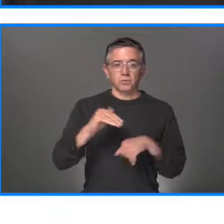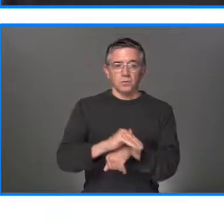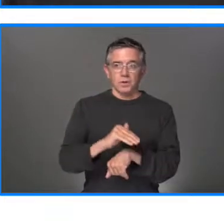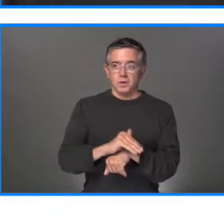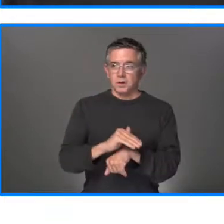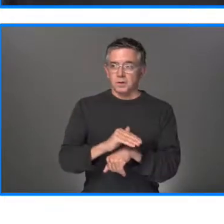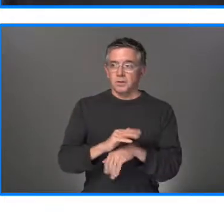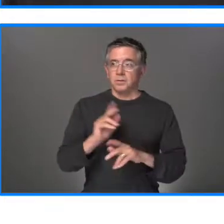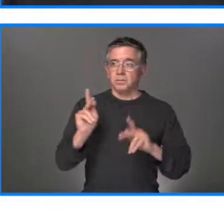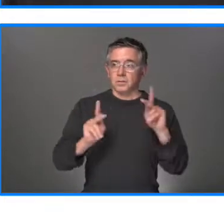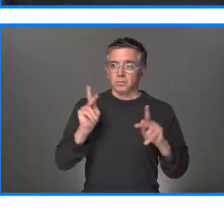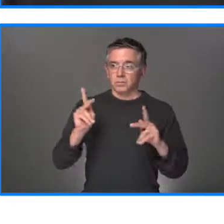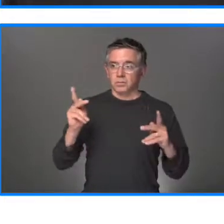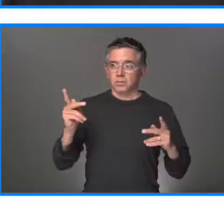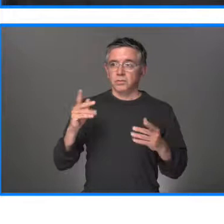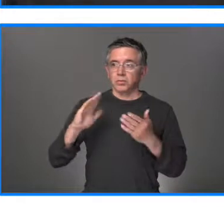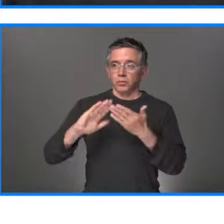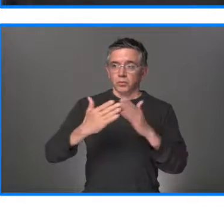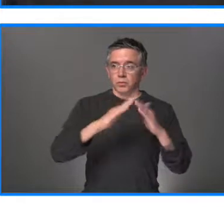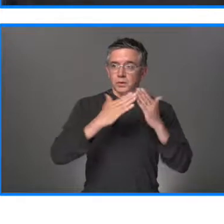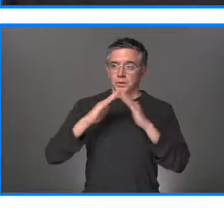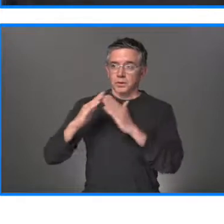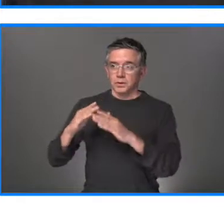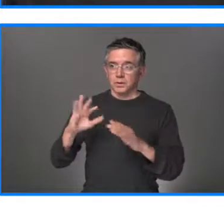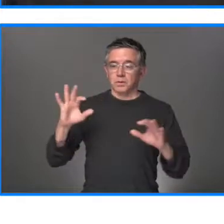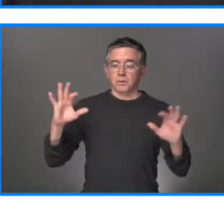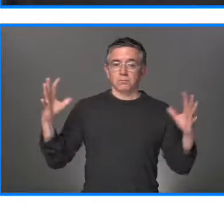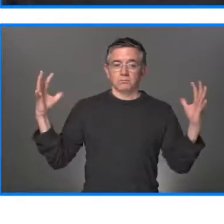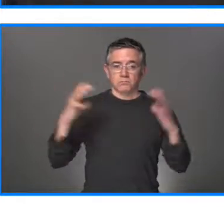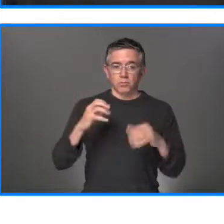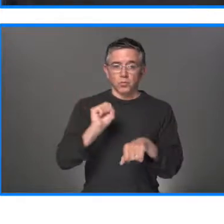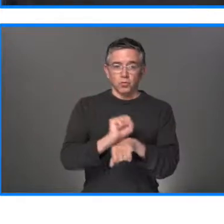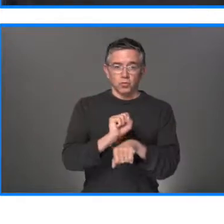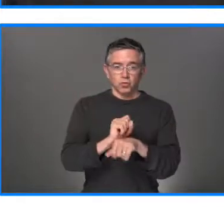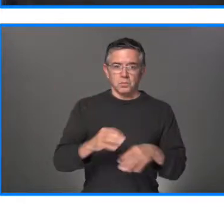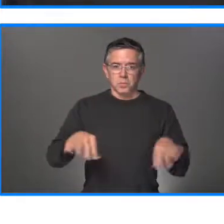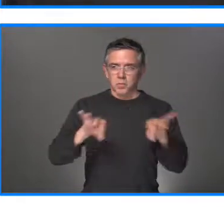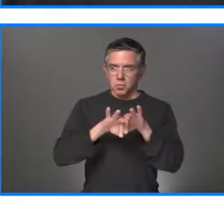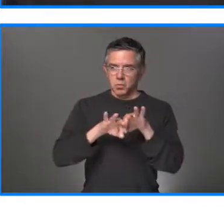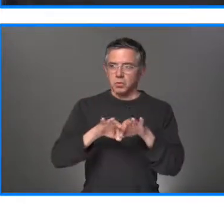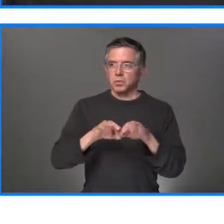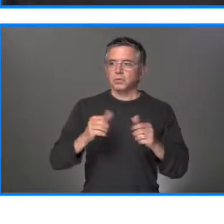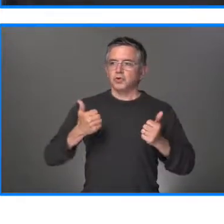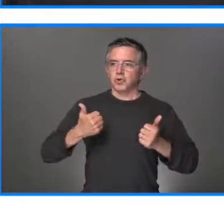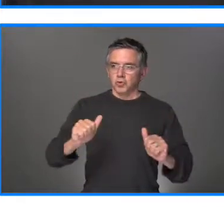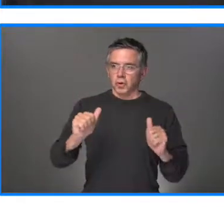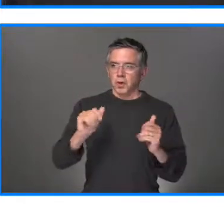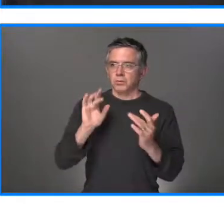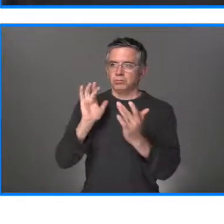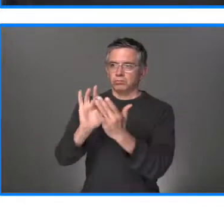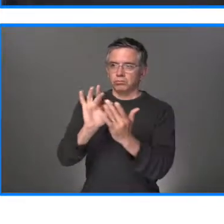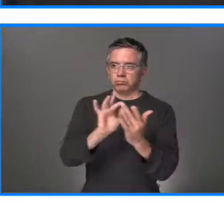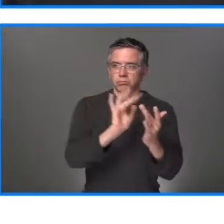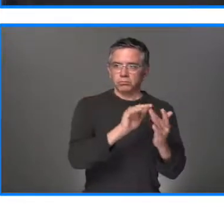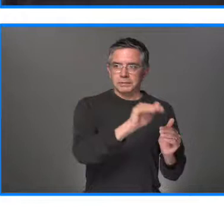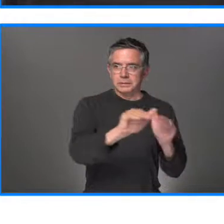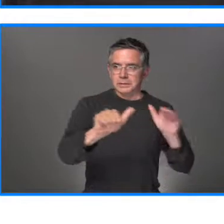of connecting Whatcom County residents to COVID-19 vaccines. Our panelists this evening are at the forefront